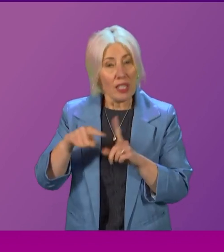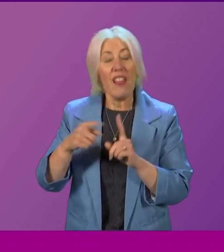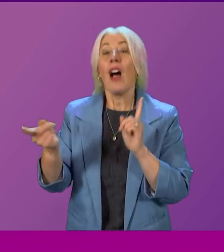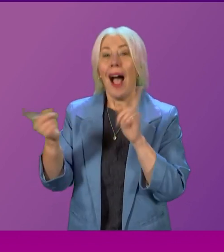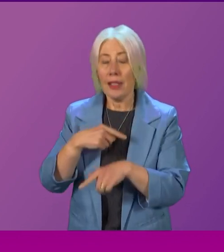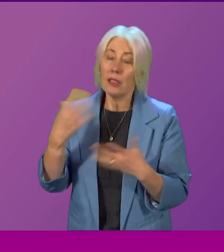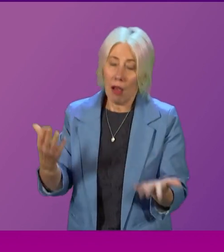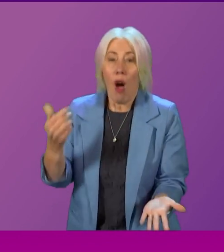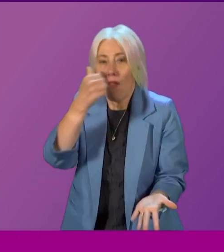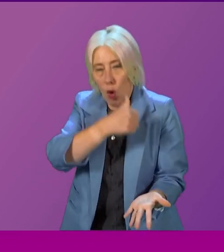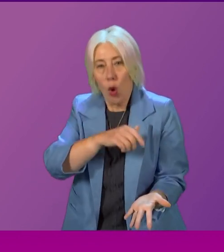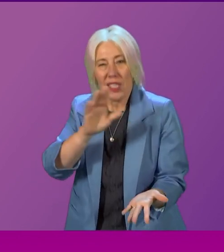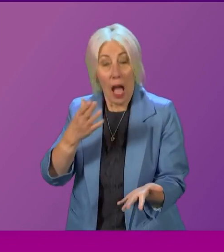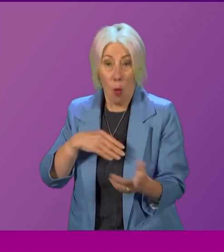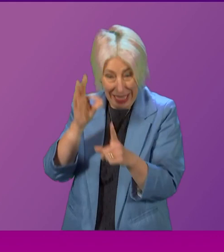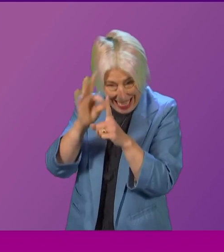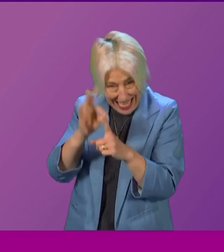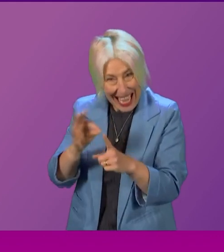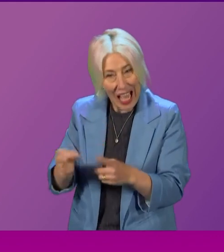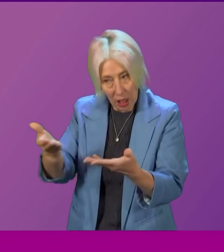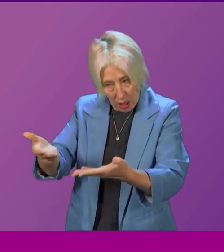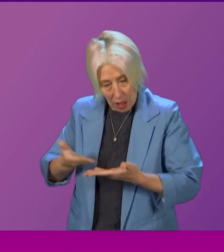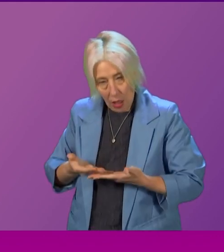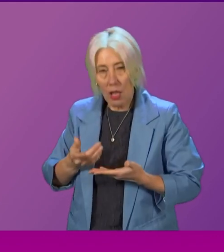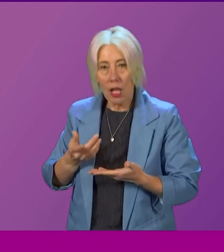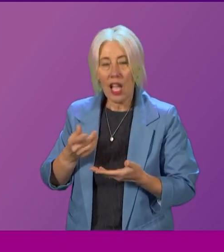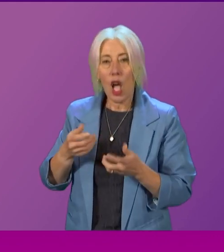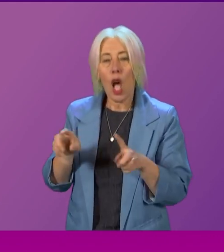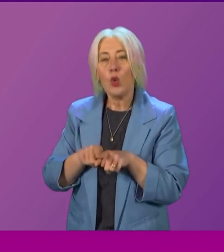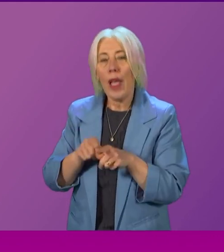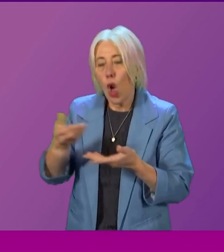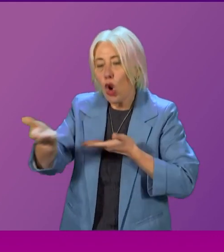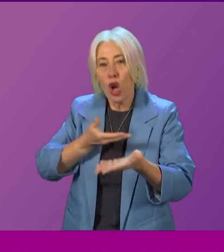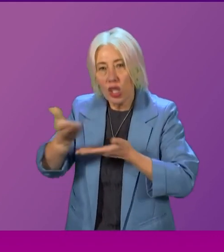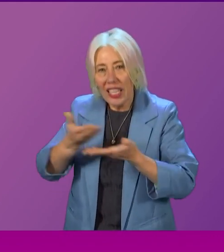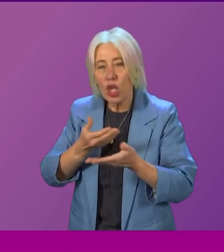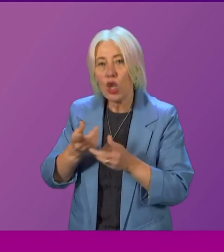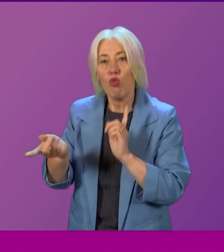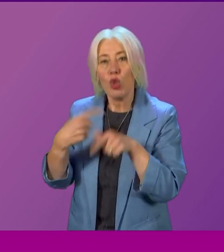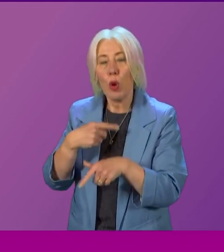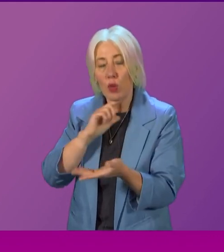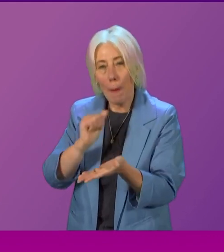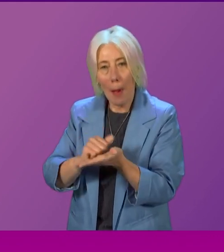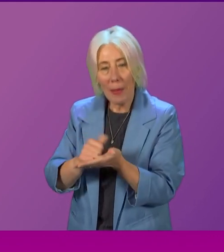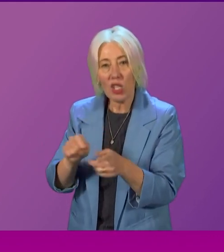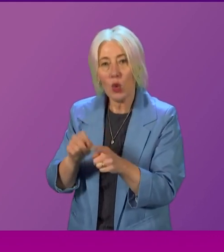Of course, we will need to see the consultation responses when those are published and the detail of the proposed bill when it is introduced.